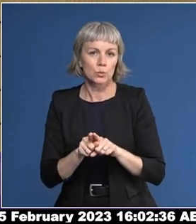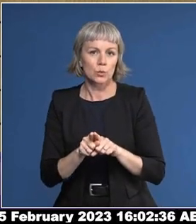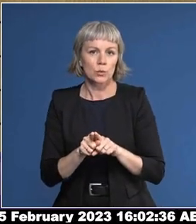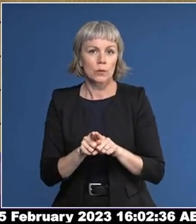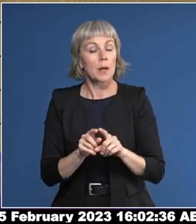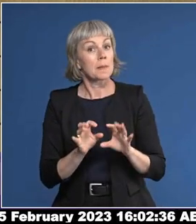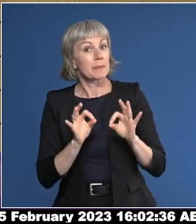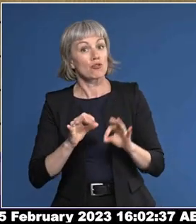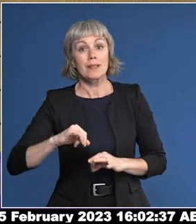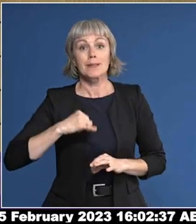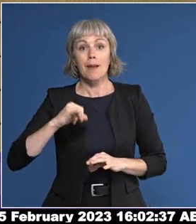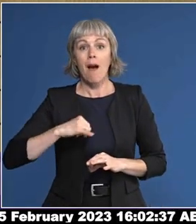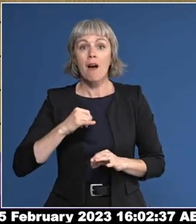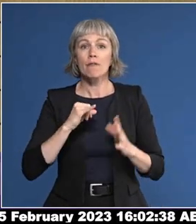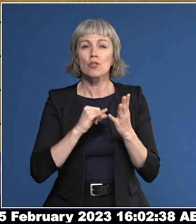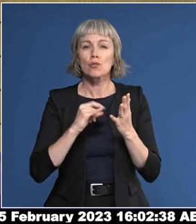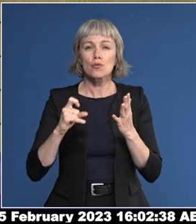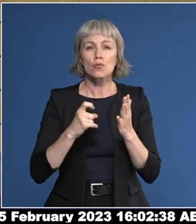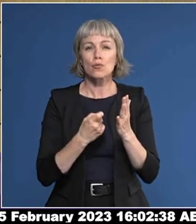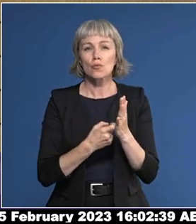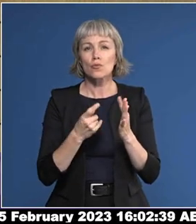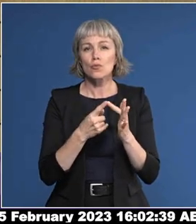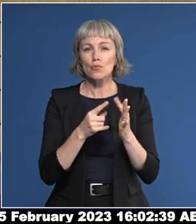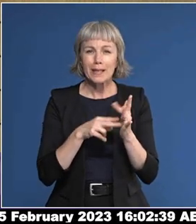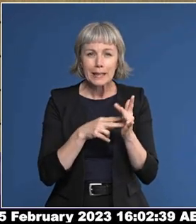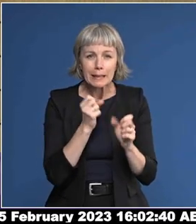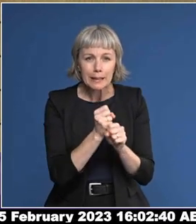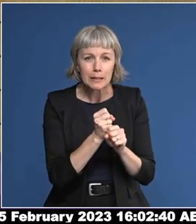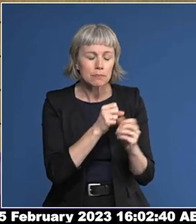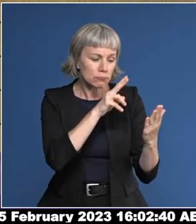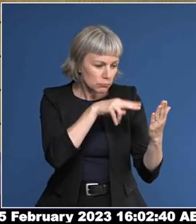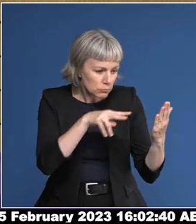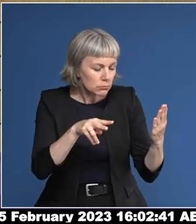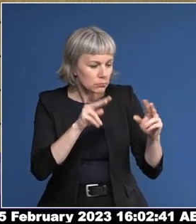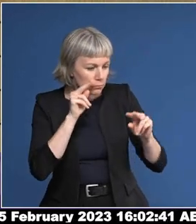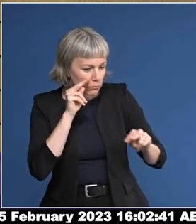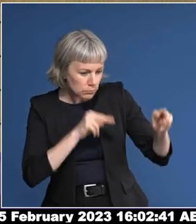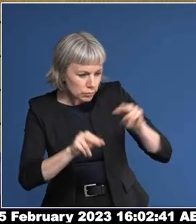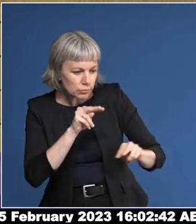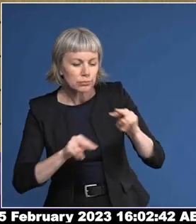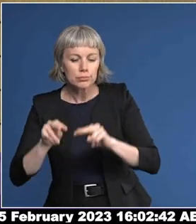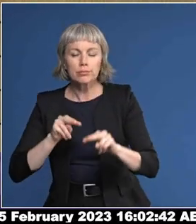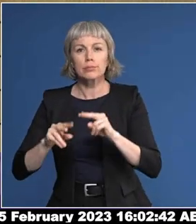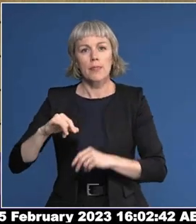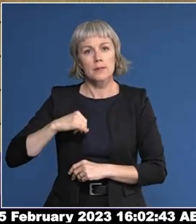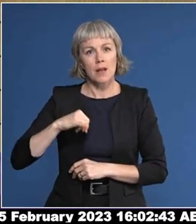For non-registered providers, there are no even basic screening requirements for their